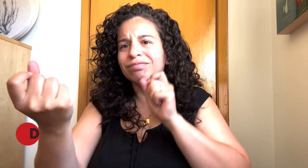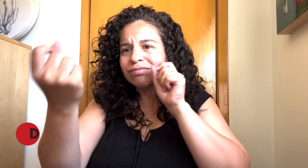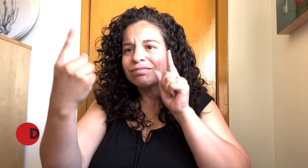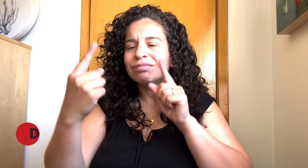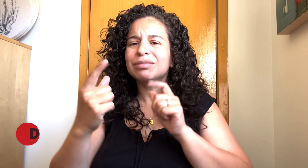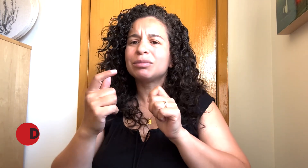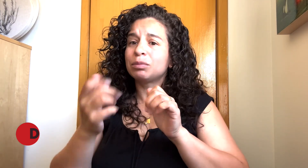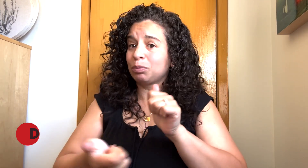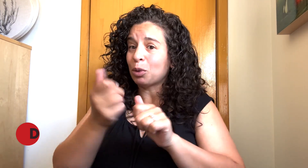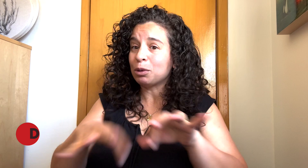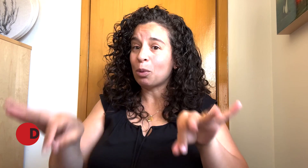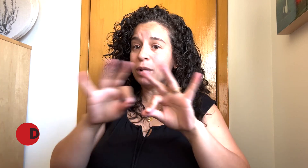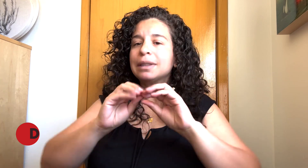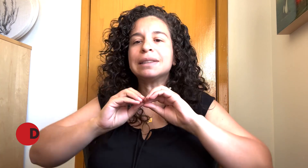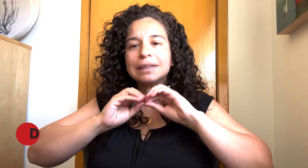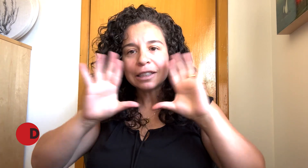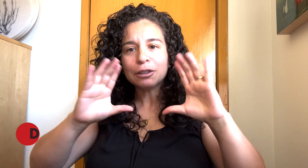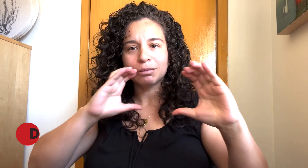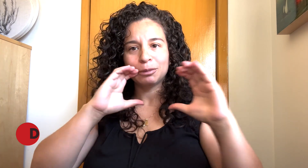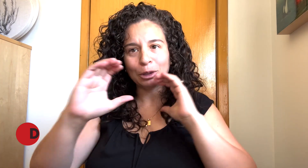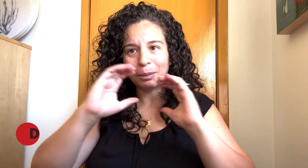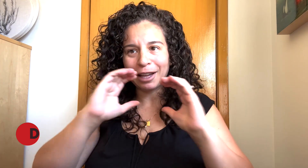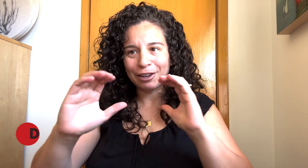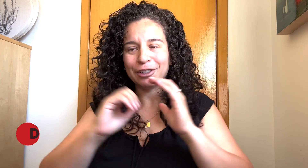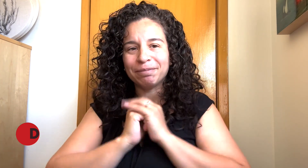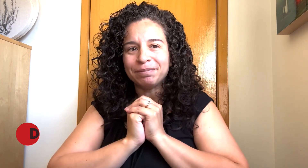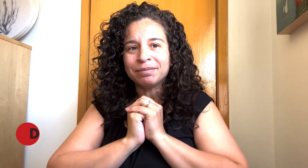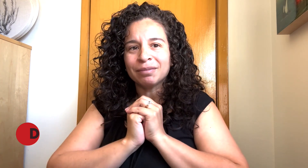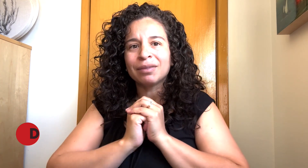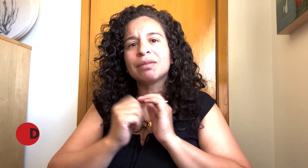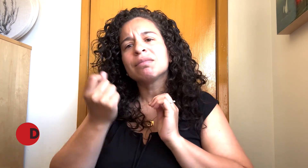most importantly, I provide clear communication.